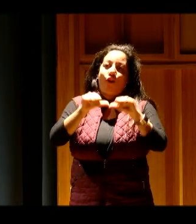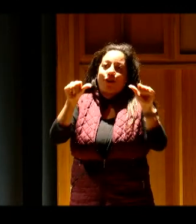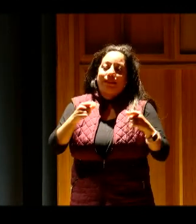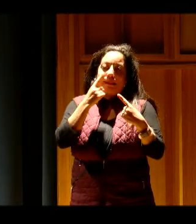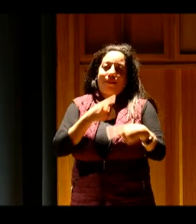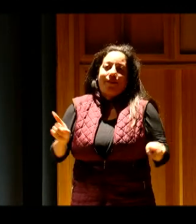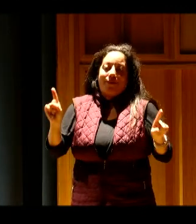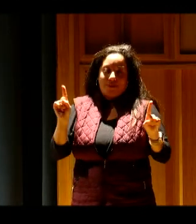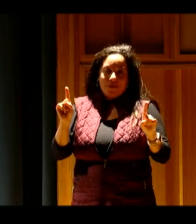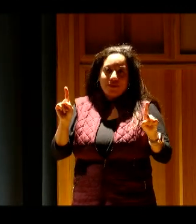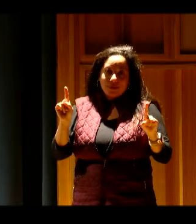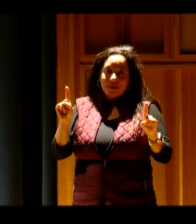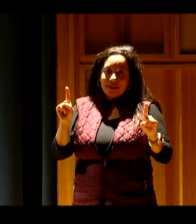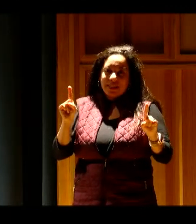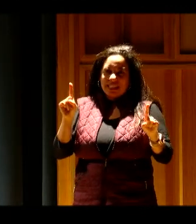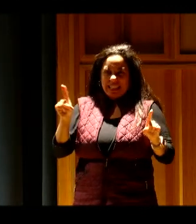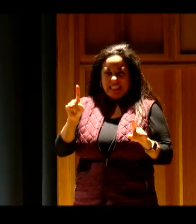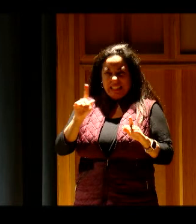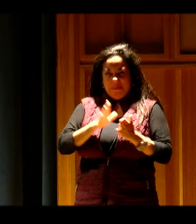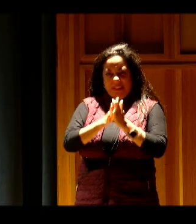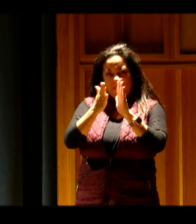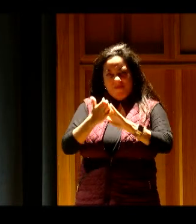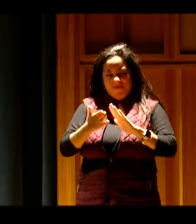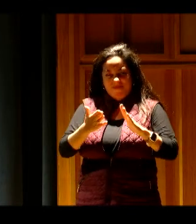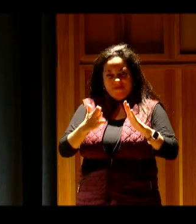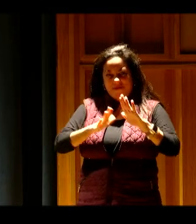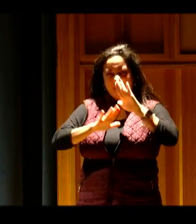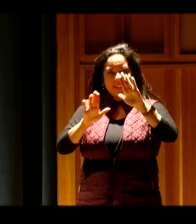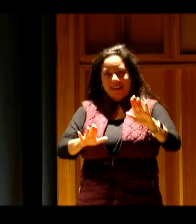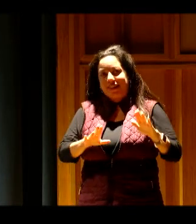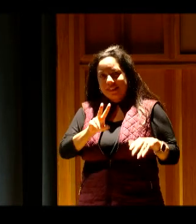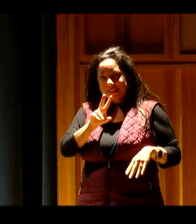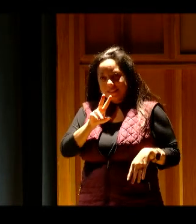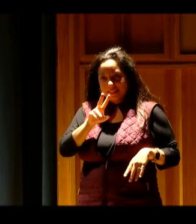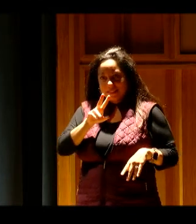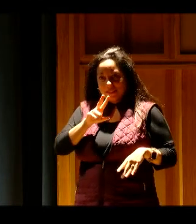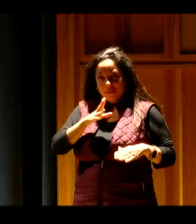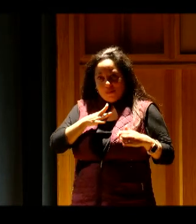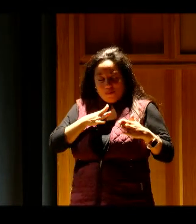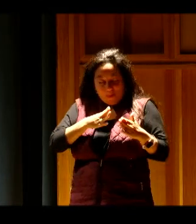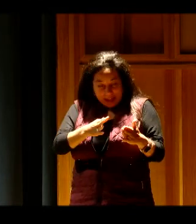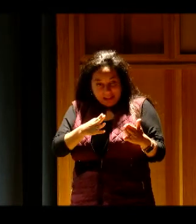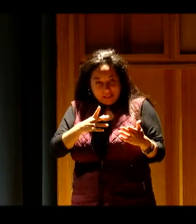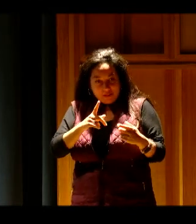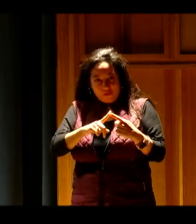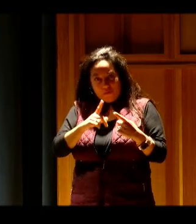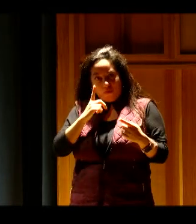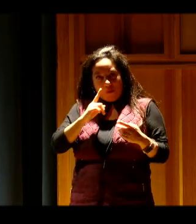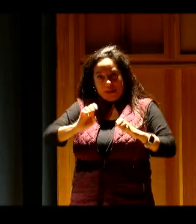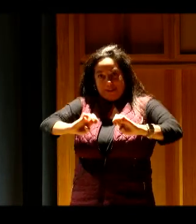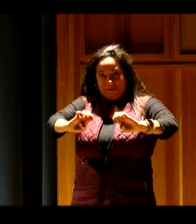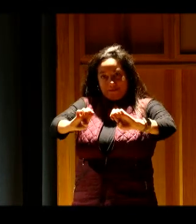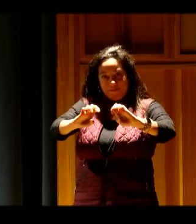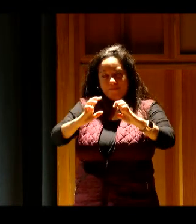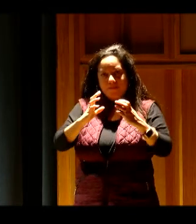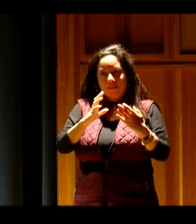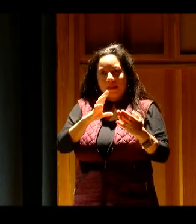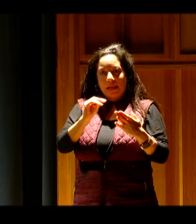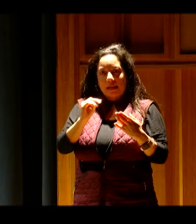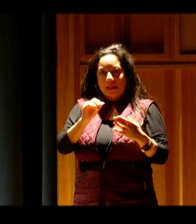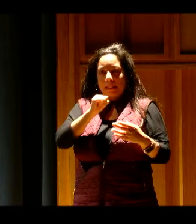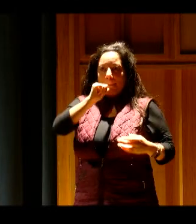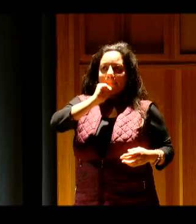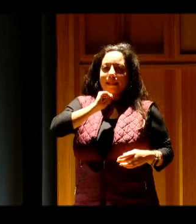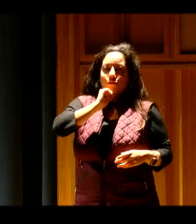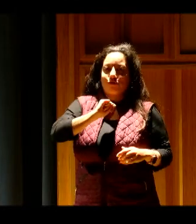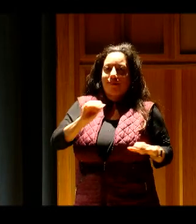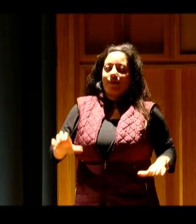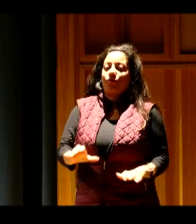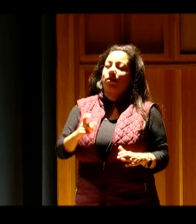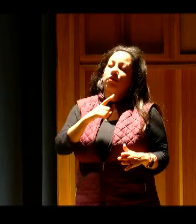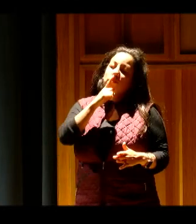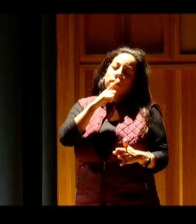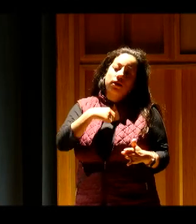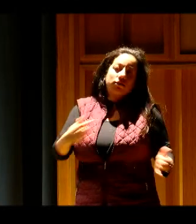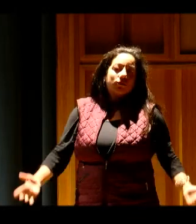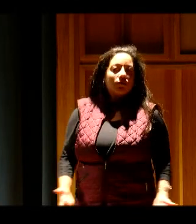and these have become these fantastic vectors of urgent and impatient action, and I urge you to think about declaring the